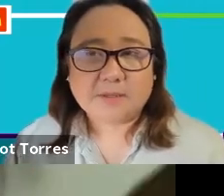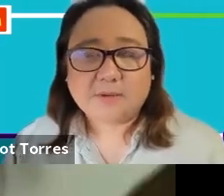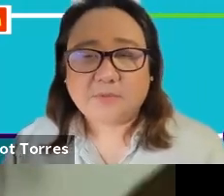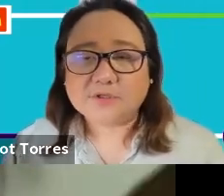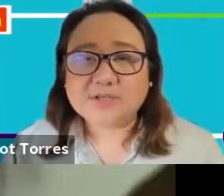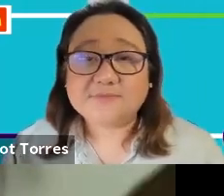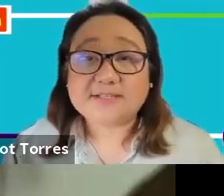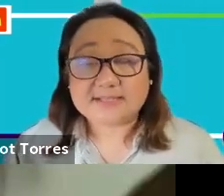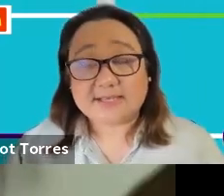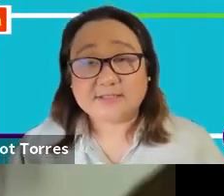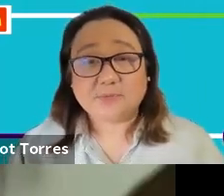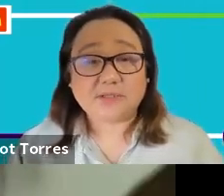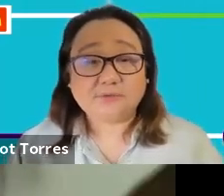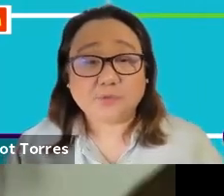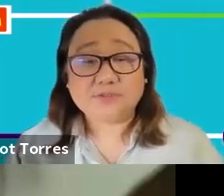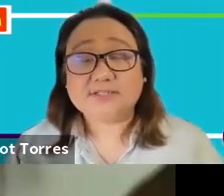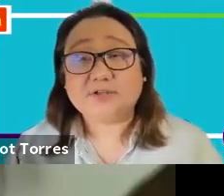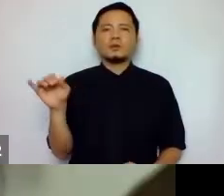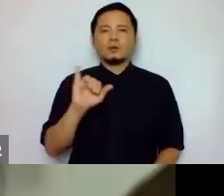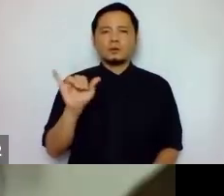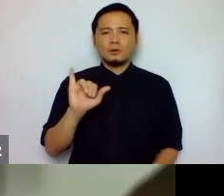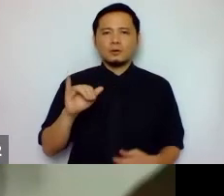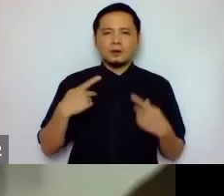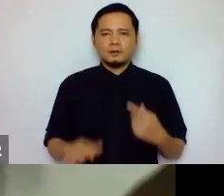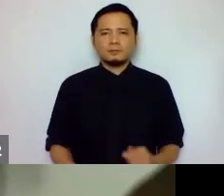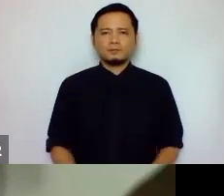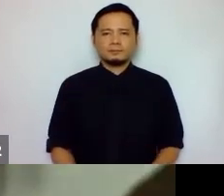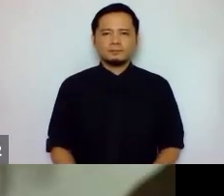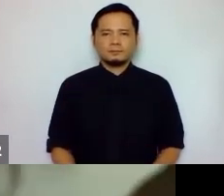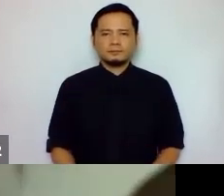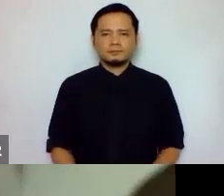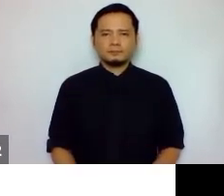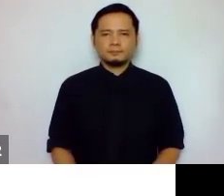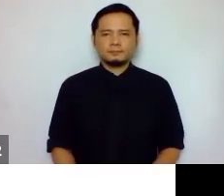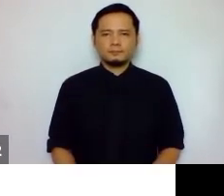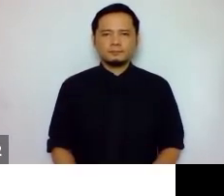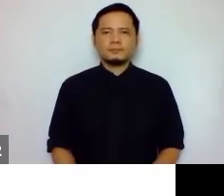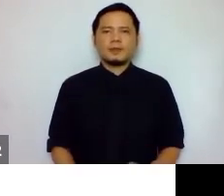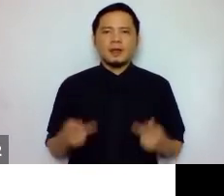We also have --- one that focuses on the mom and one that focuses on the grandmother but I won’t play that anymore now.